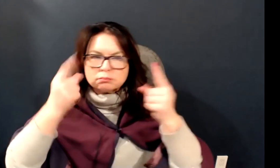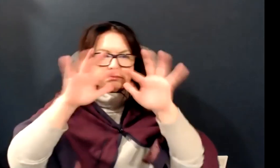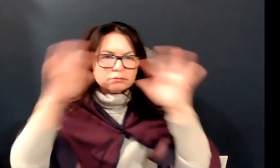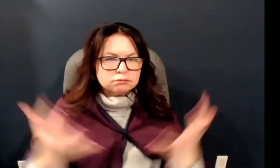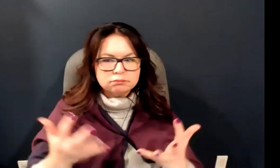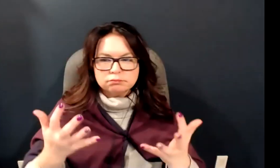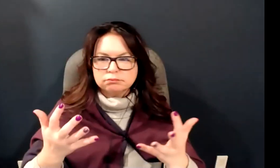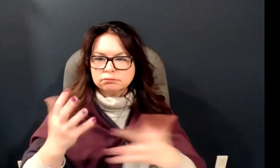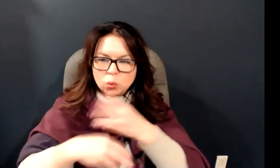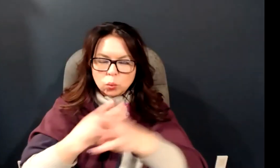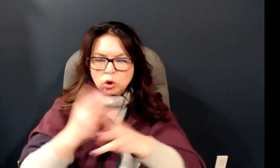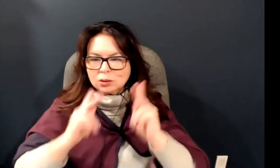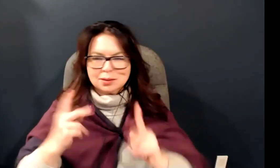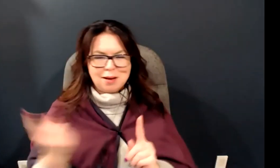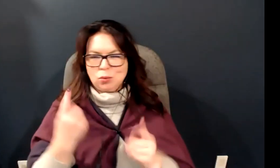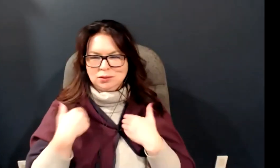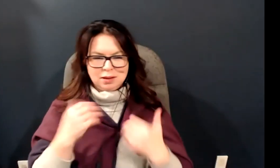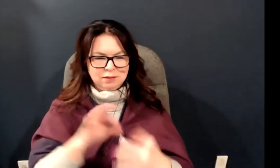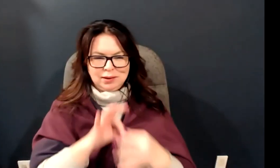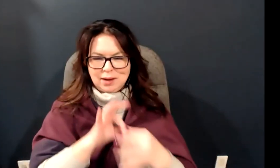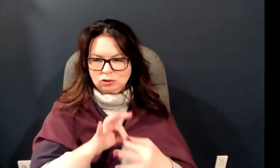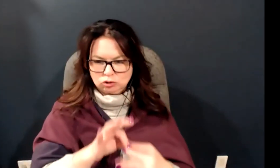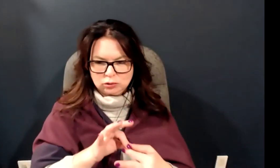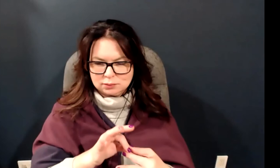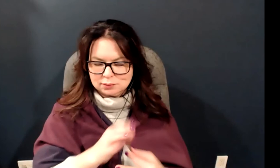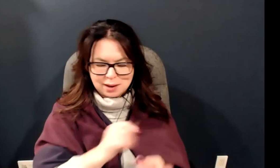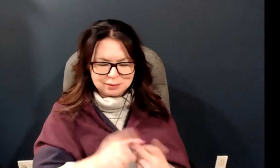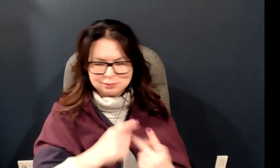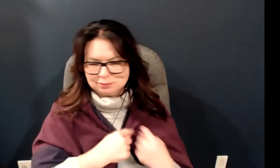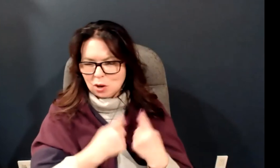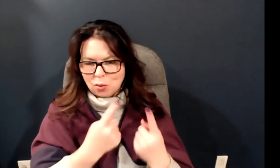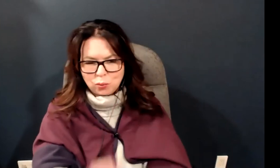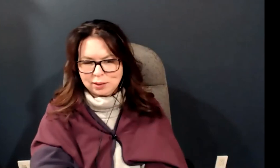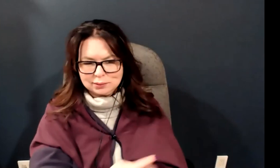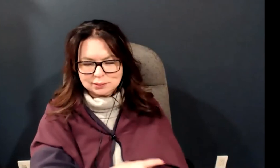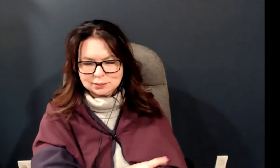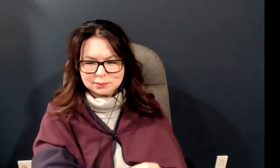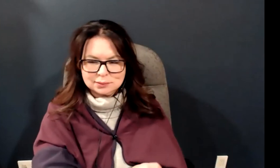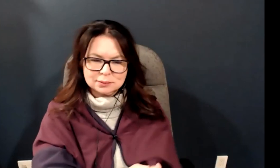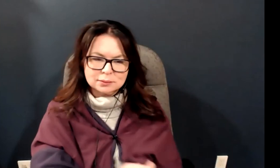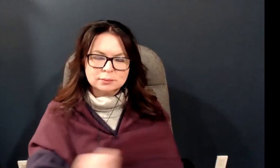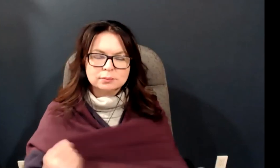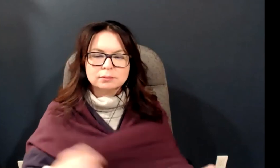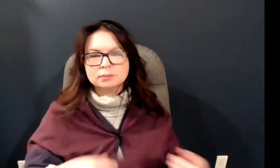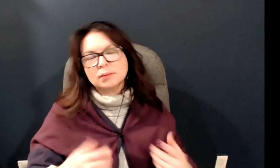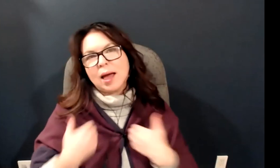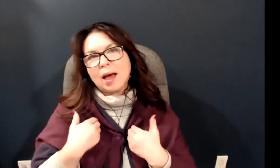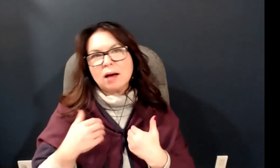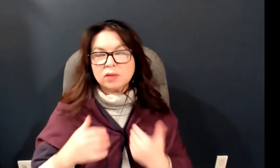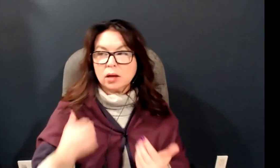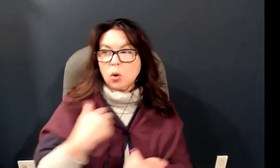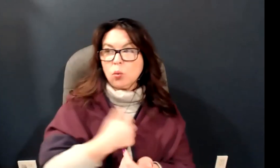that 1871 Ku Klux Klan Bill, seemed kind of amazing to me that it happened and we just